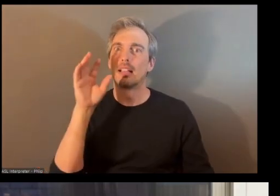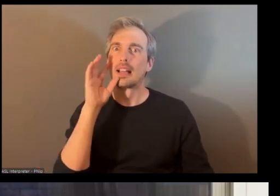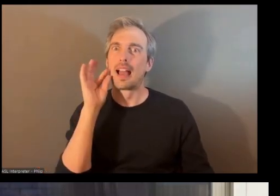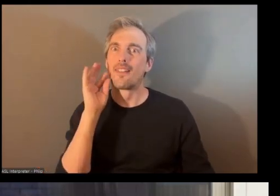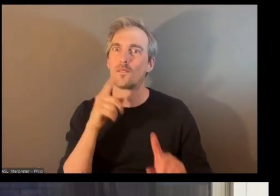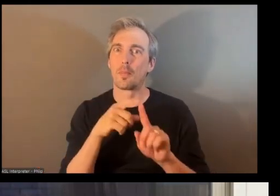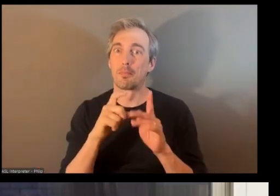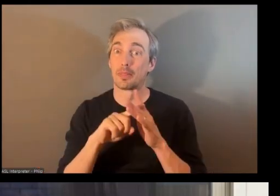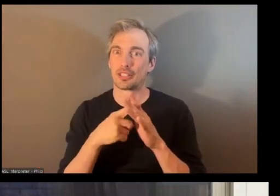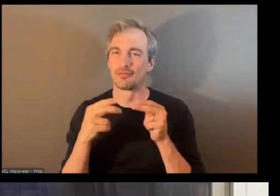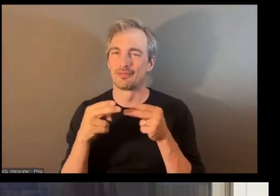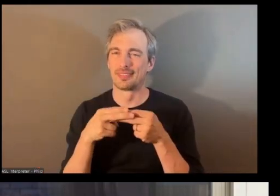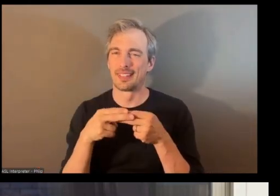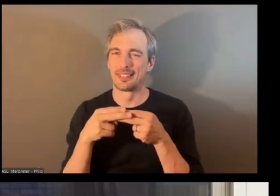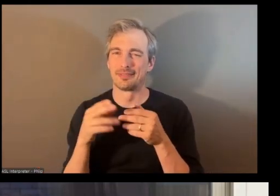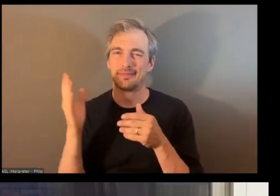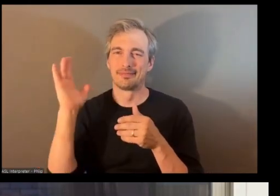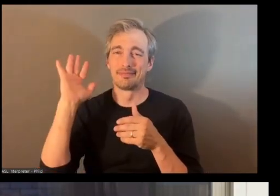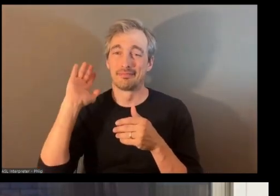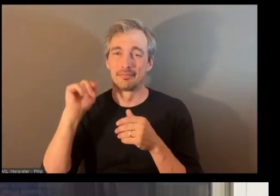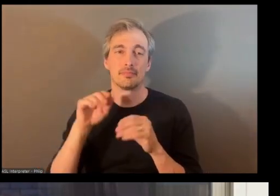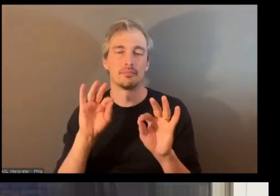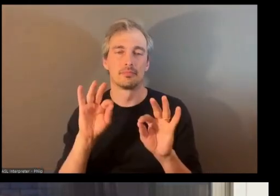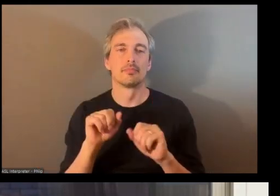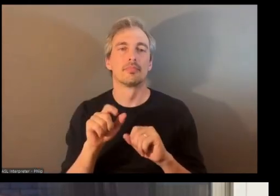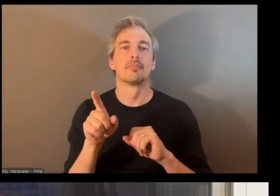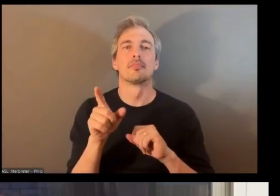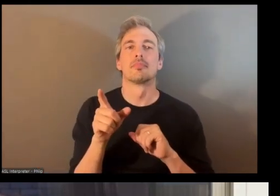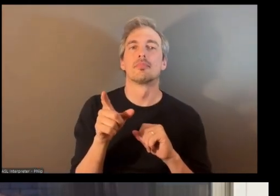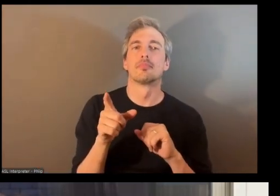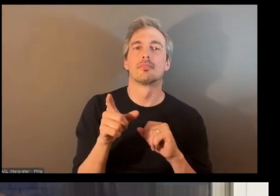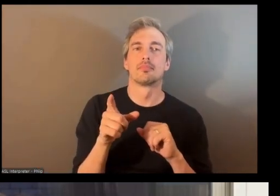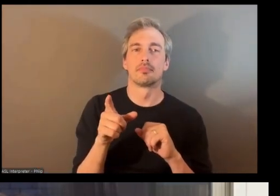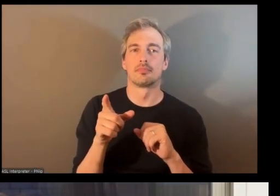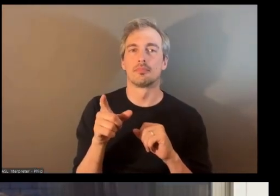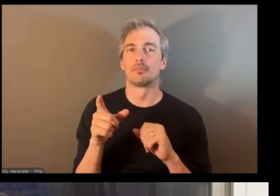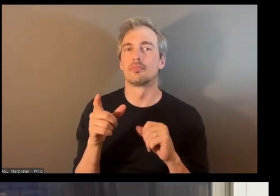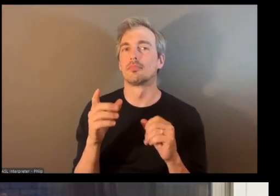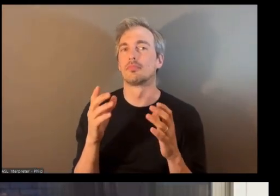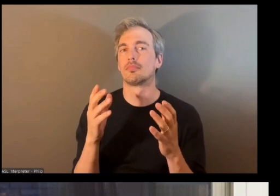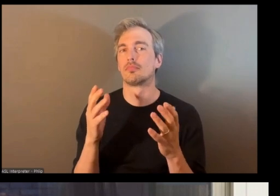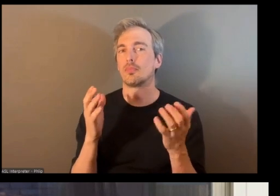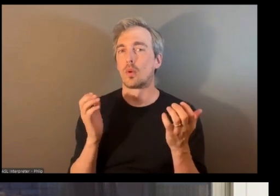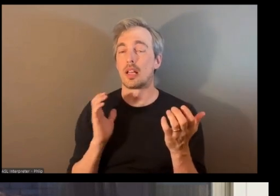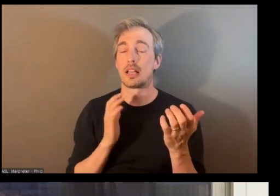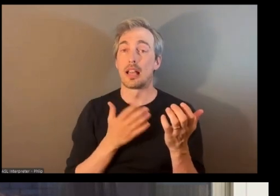We want content and digital experiences to bring joy, dignity, and empowerment.